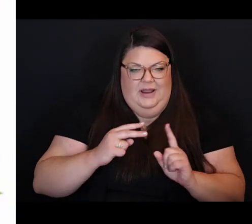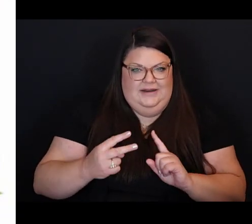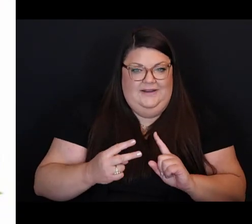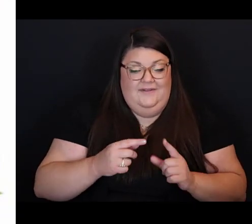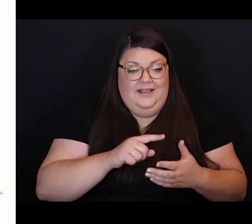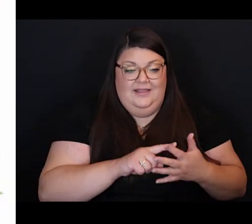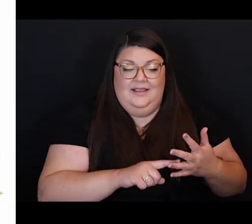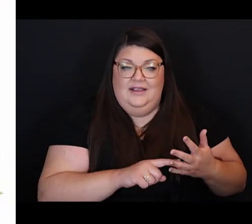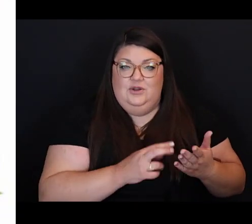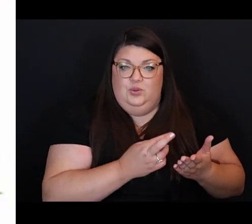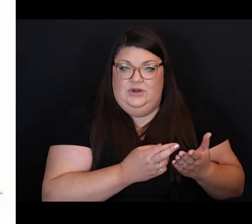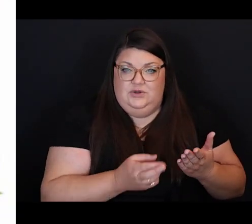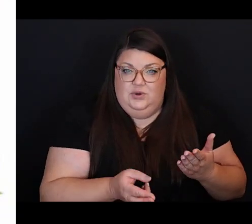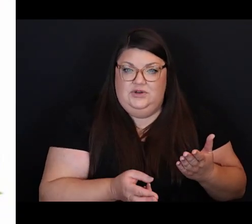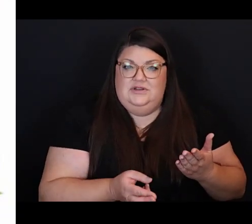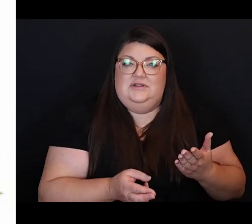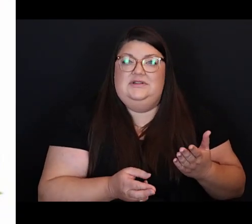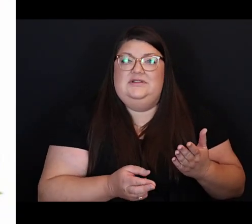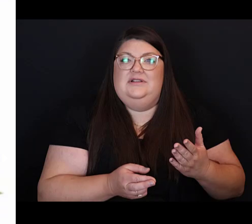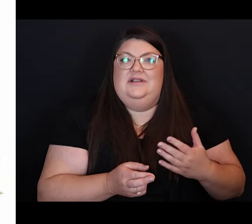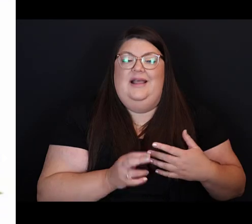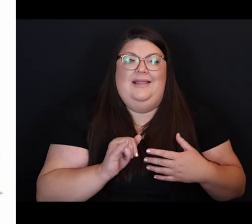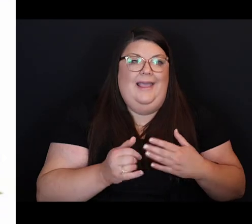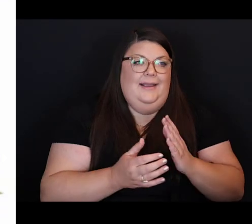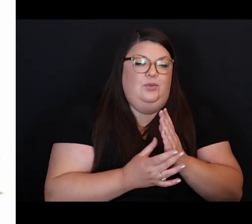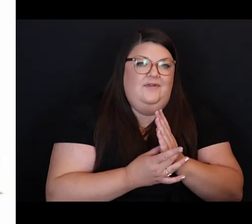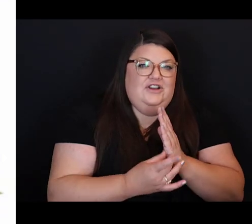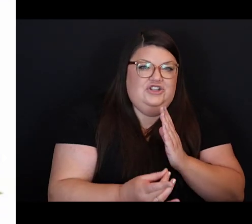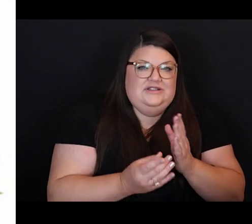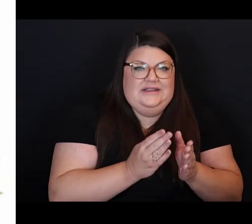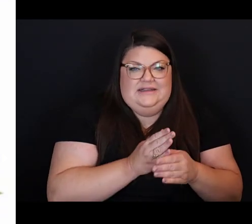these resources like the proficiency scale and these trainings will really help counselors feel